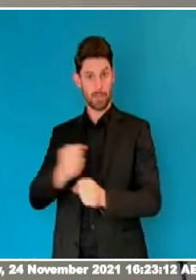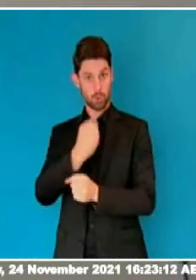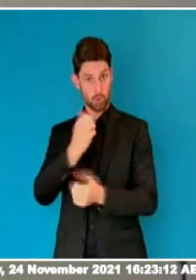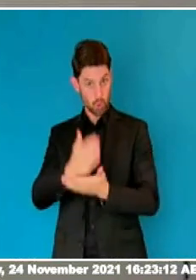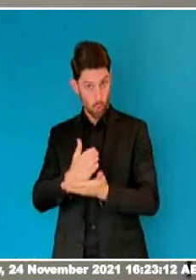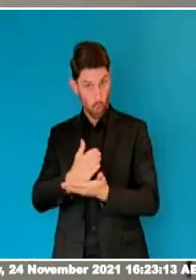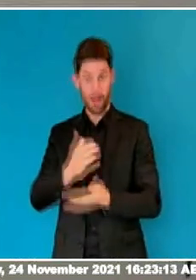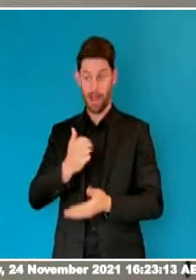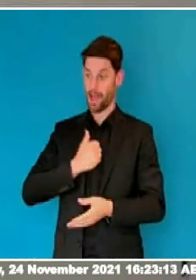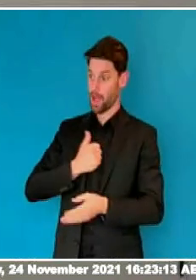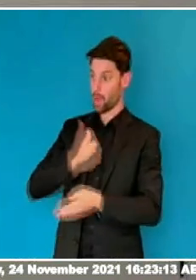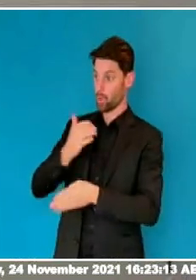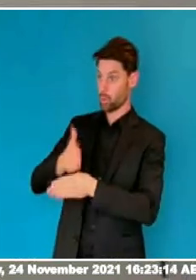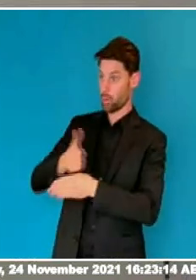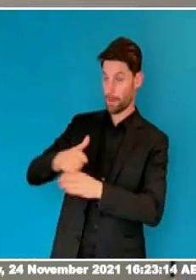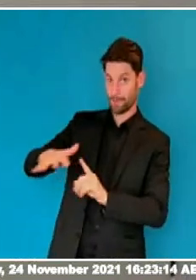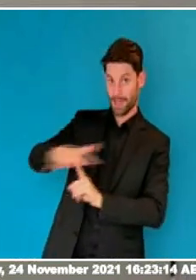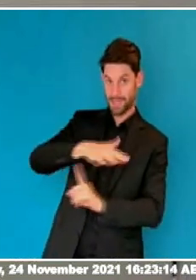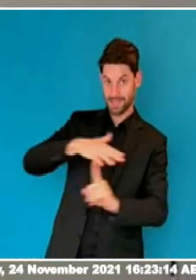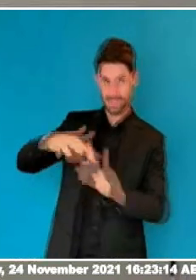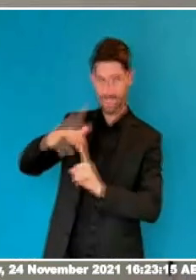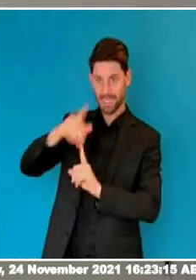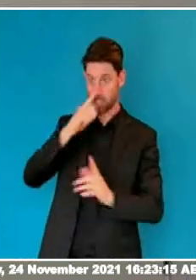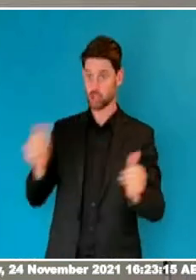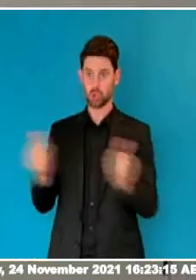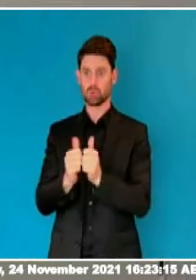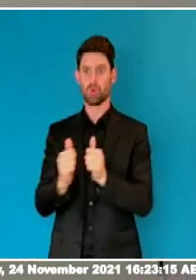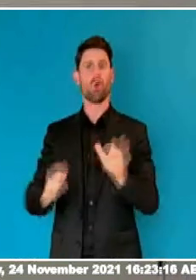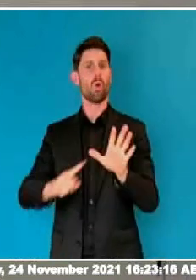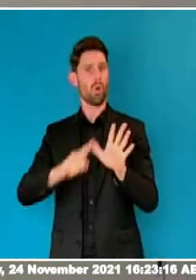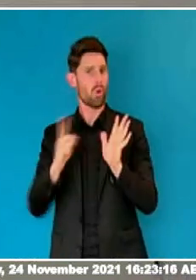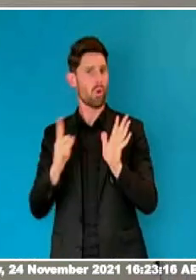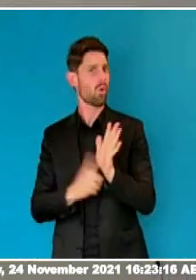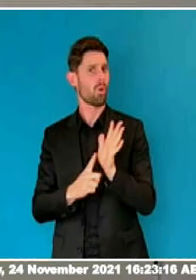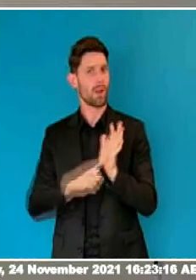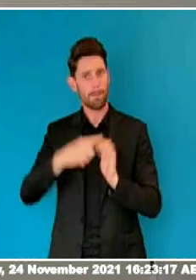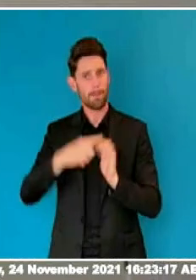that we operate in can accommodate all people regardless of their ability or